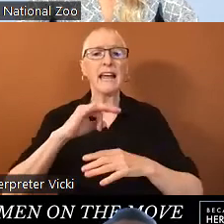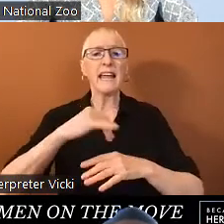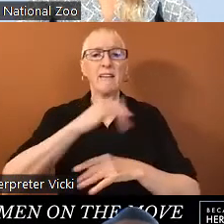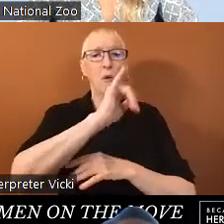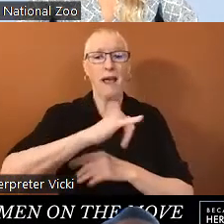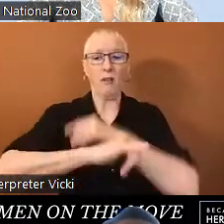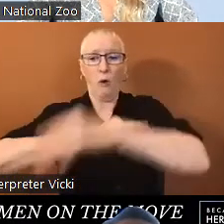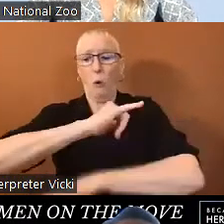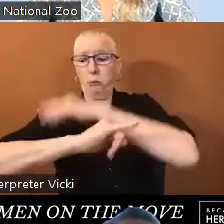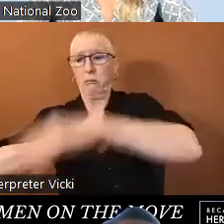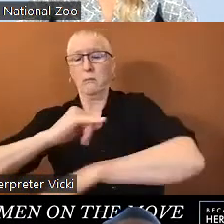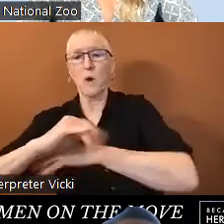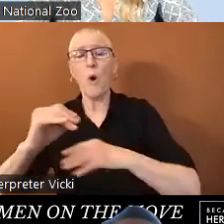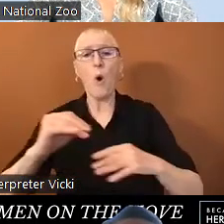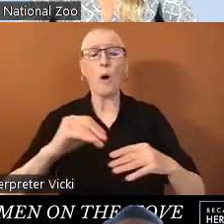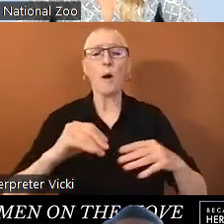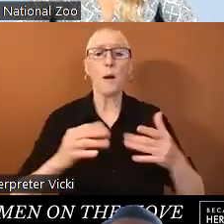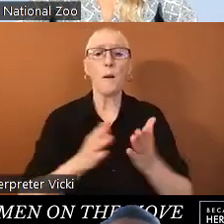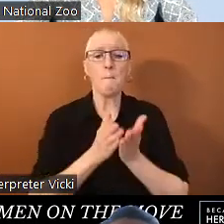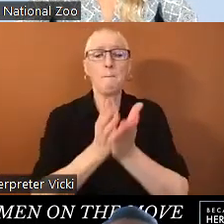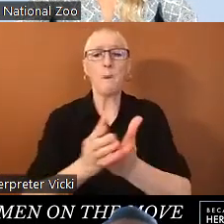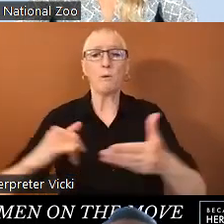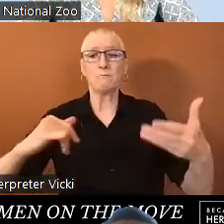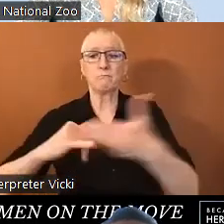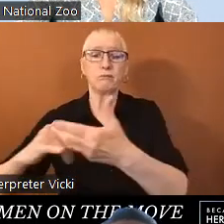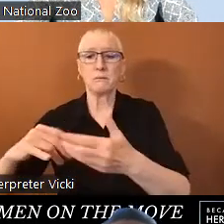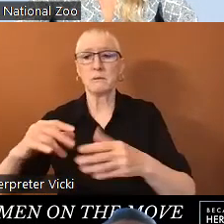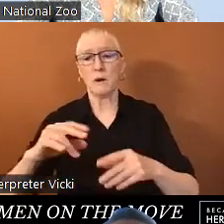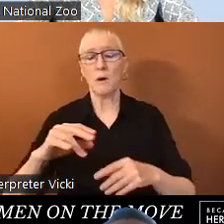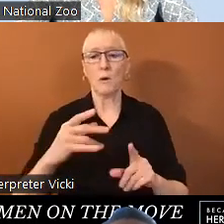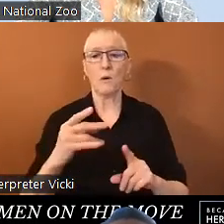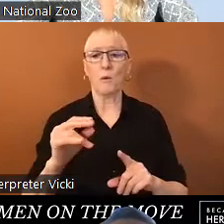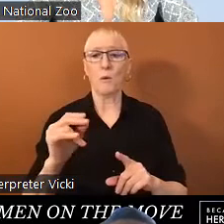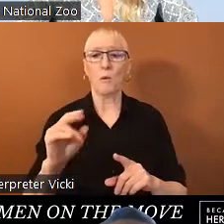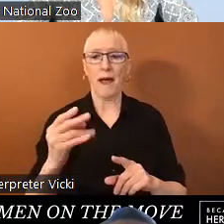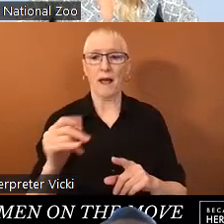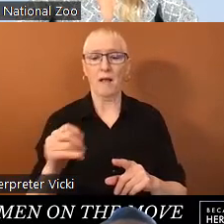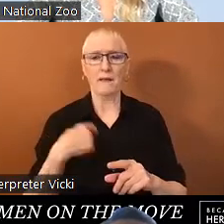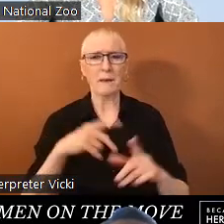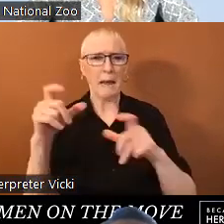or boat strikes to monitor their condition over time. >>Shelby: Wow, that's really fascinating how you said